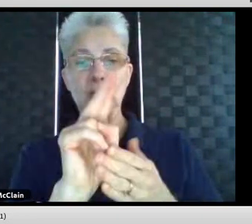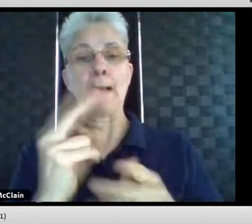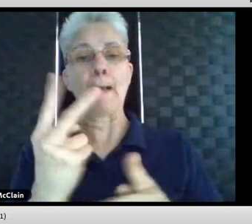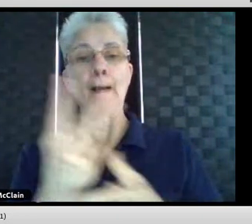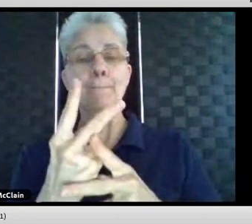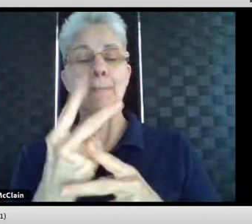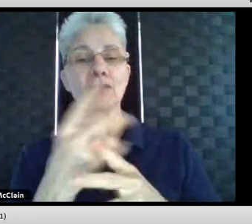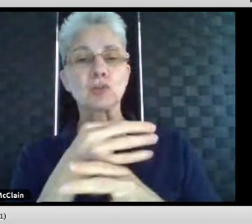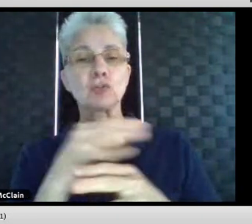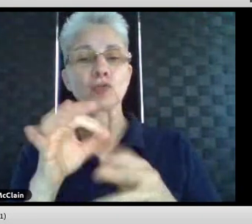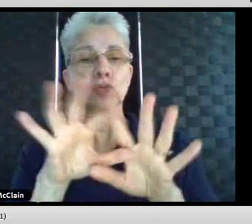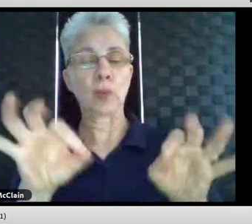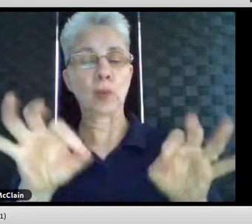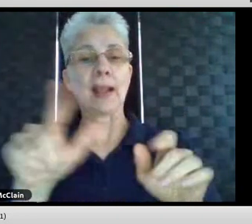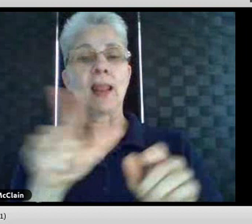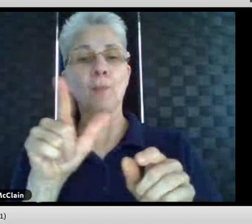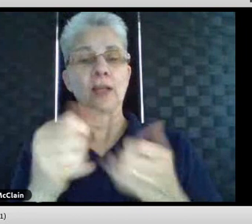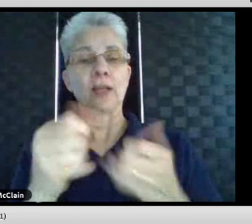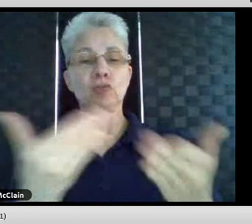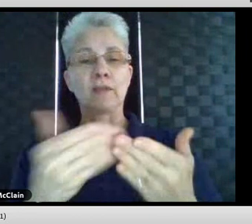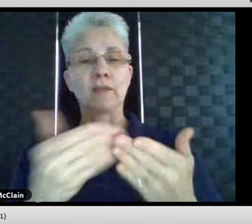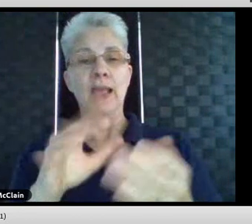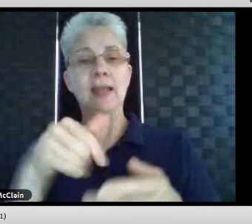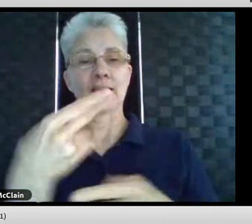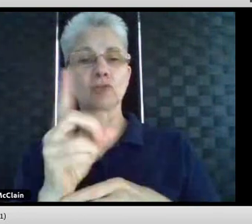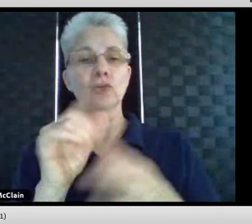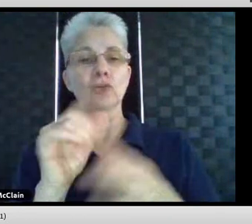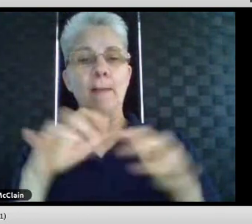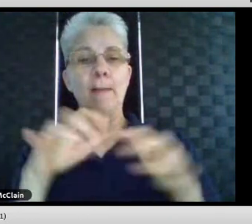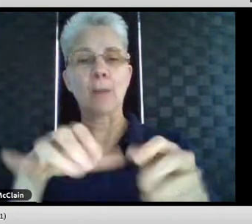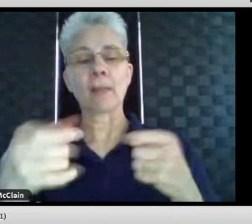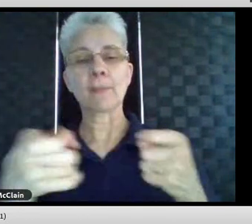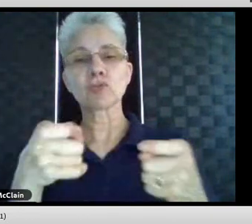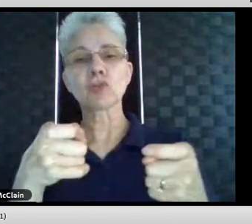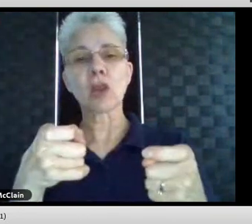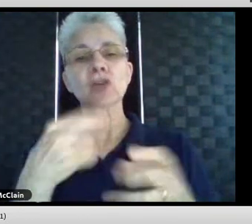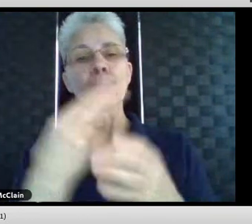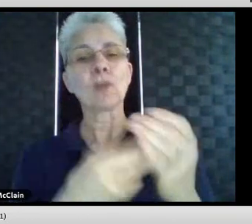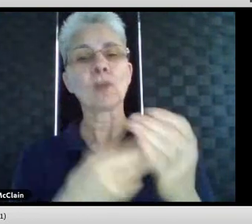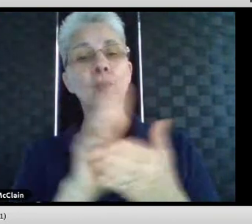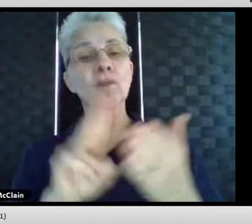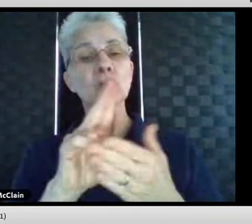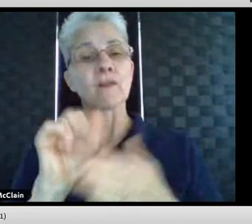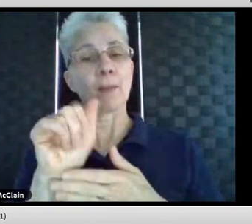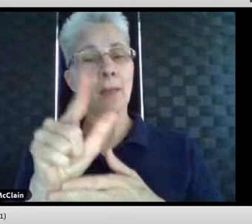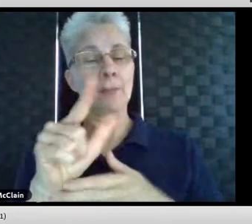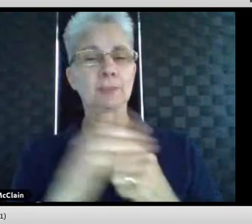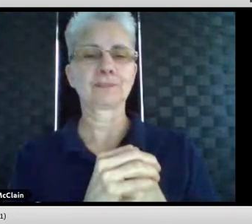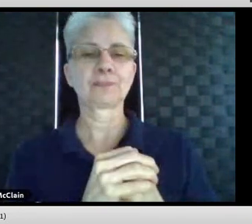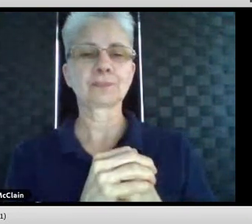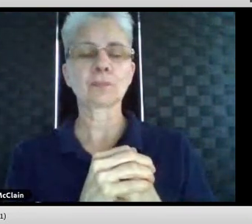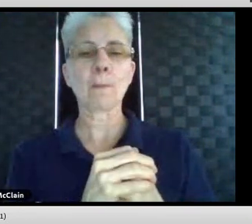a master's degree in library service and a doctorate in public administration, both from the University of Alabama.